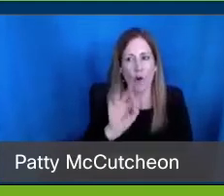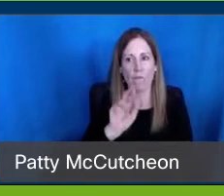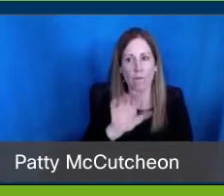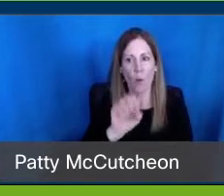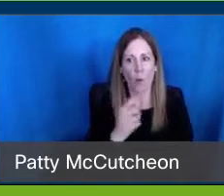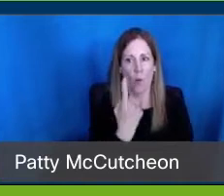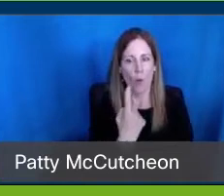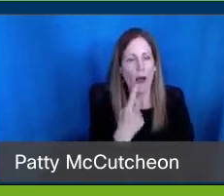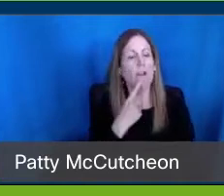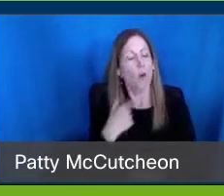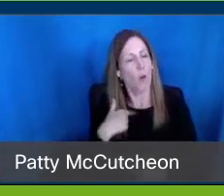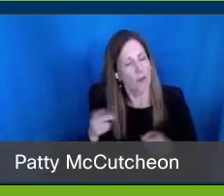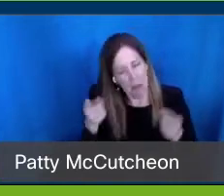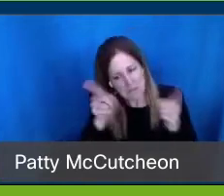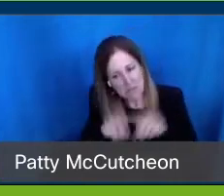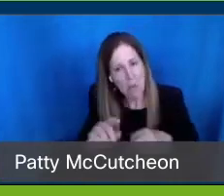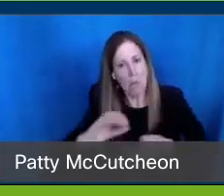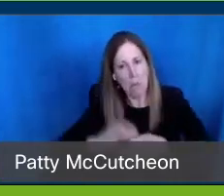and I think they did, and I wanna thank...